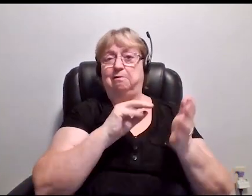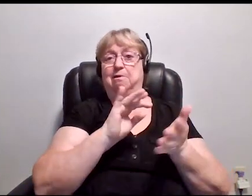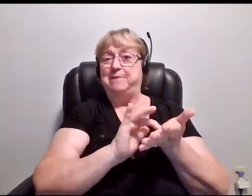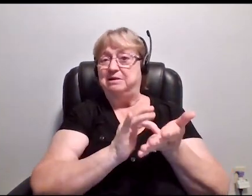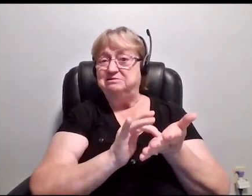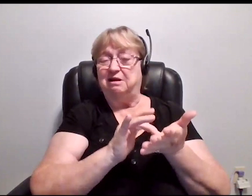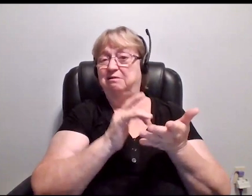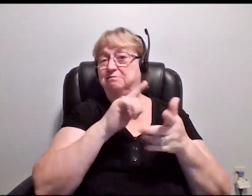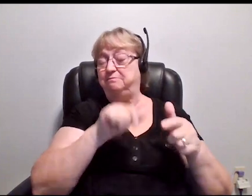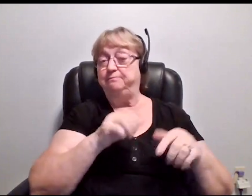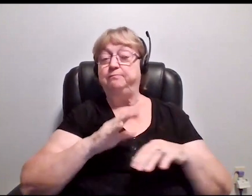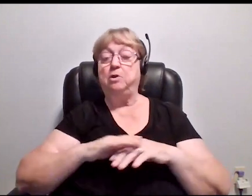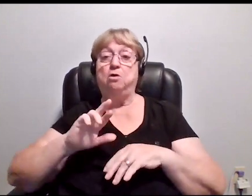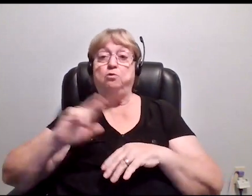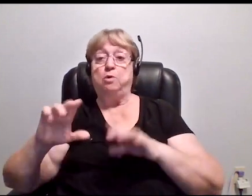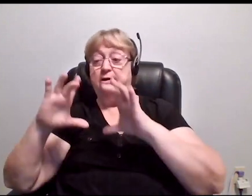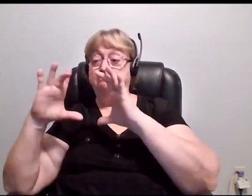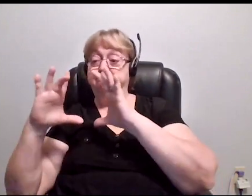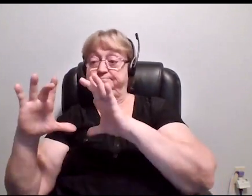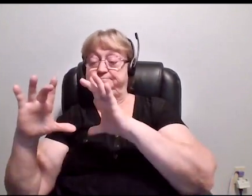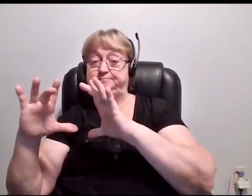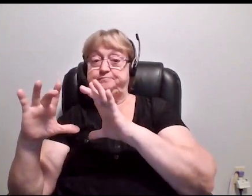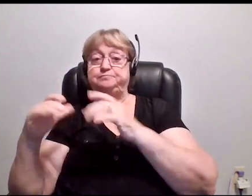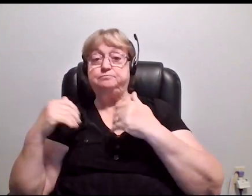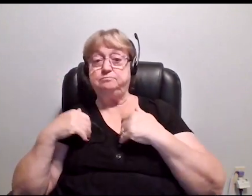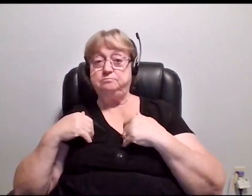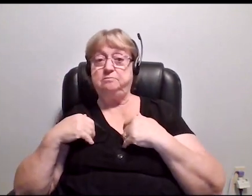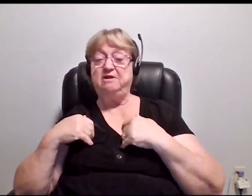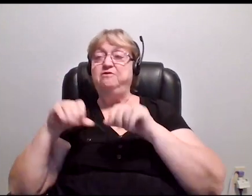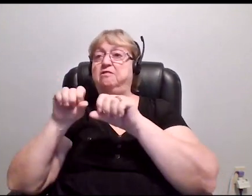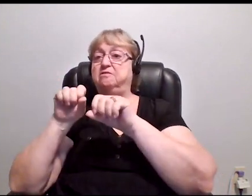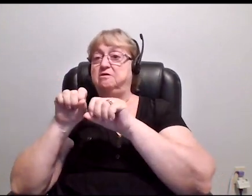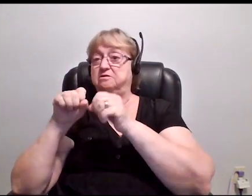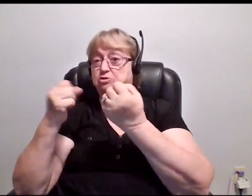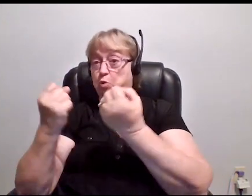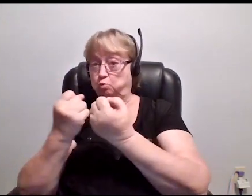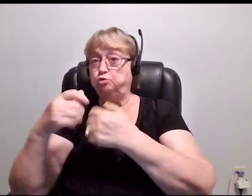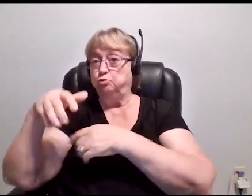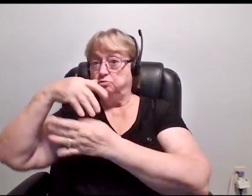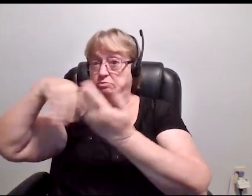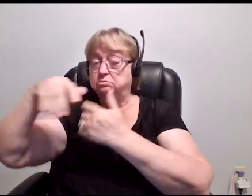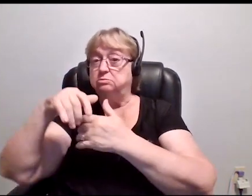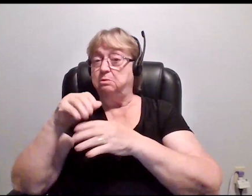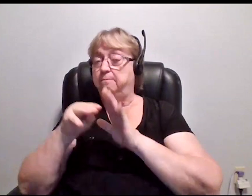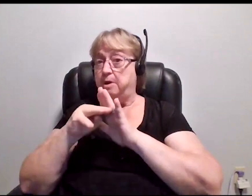However, on the right-hand side of the screen, we have the society or social model of disability. In this case, the person is no longer wearing